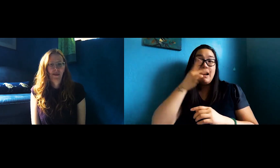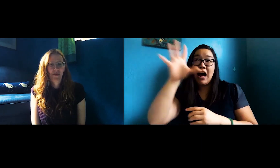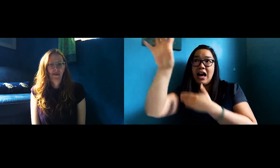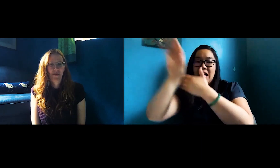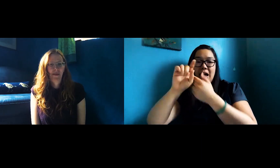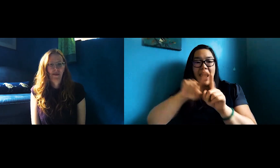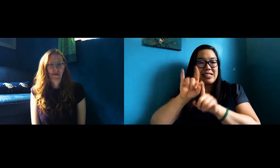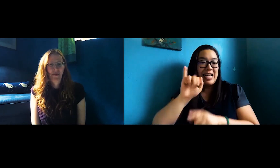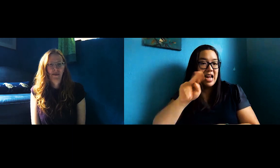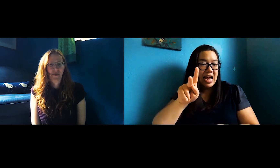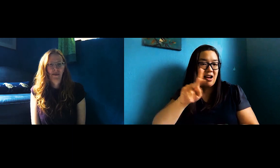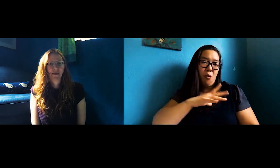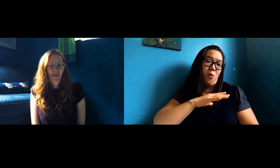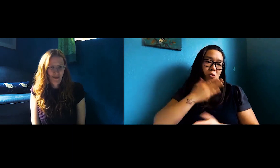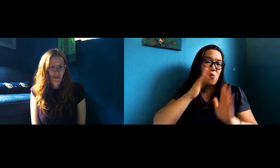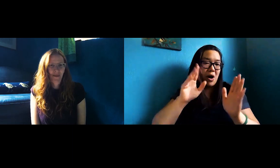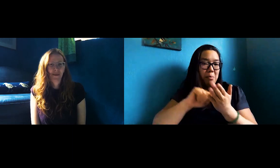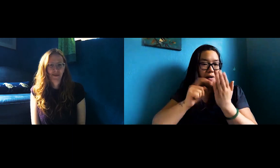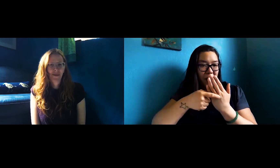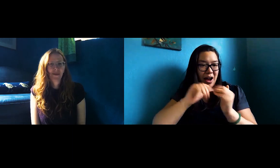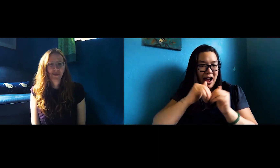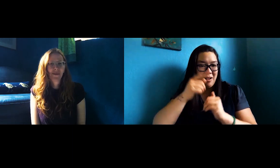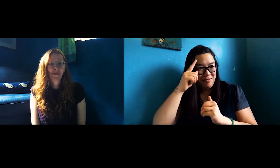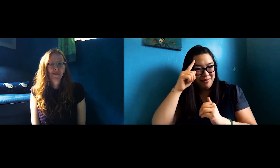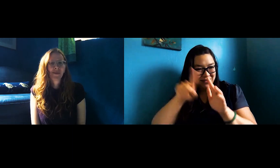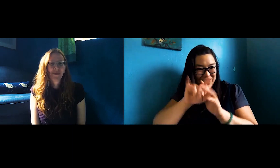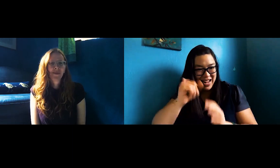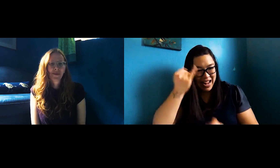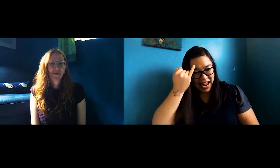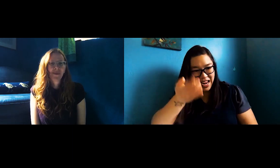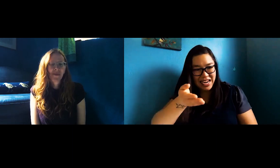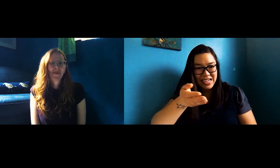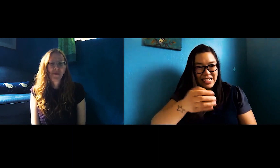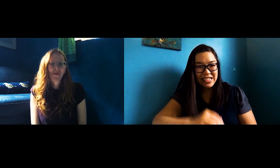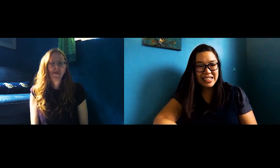with which photographers write. What a cool metaphor - how did you come up with that idea?